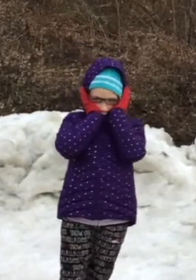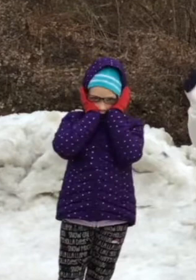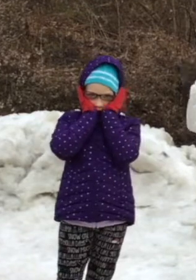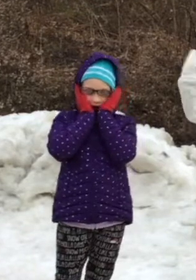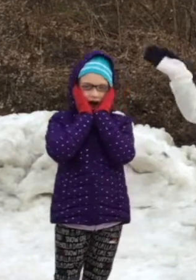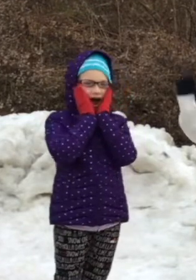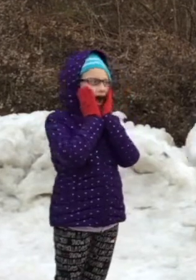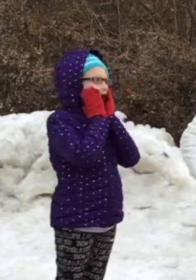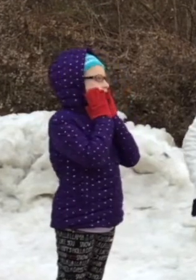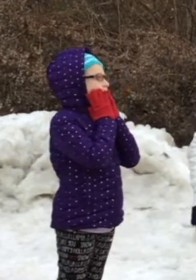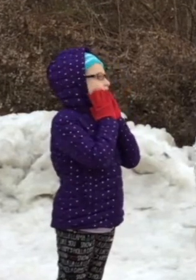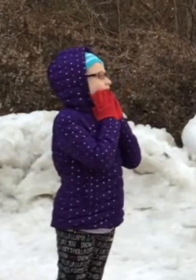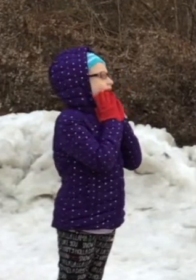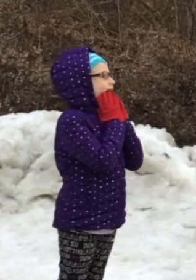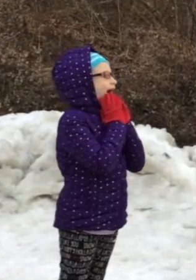wow hello there